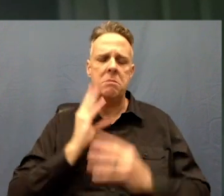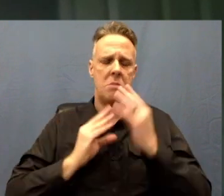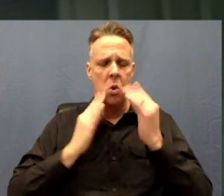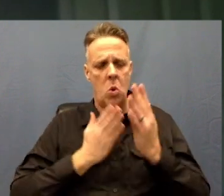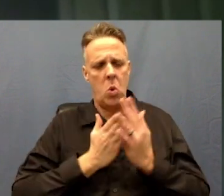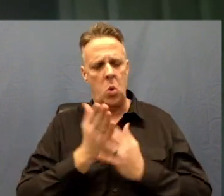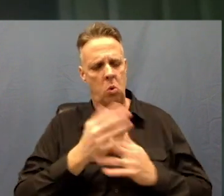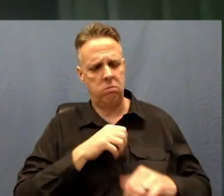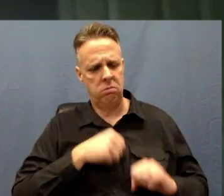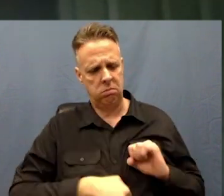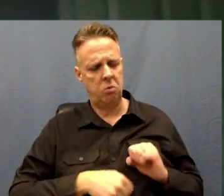JOURNEY DURING THIS PANDEMIC. AND WE ARE MAKING THIS HAPPEN